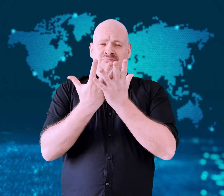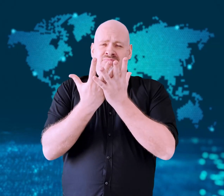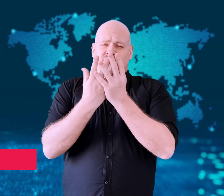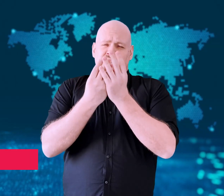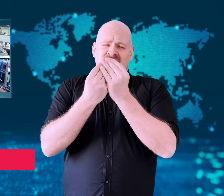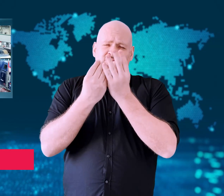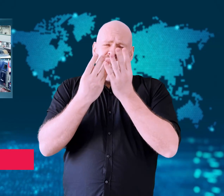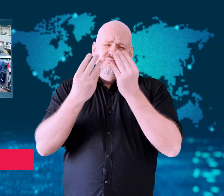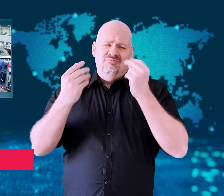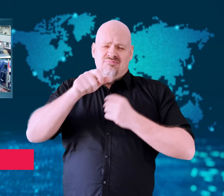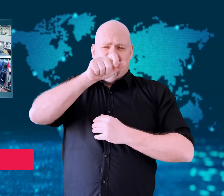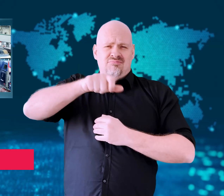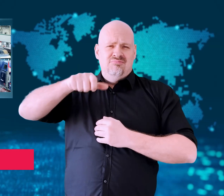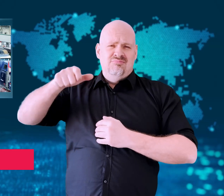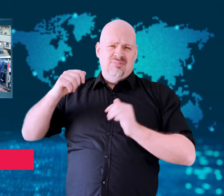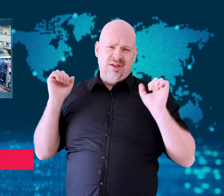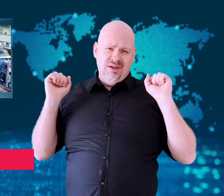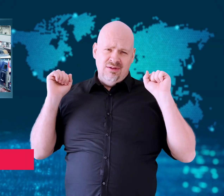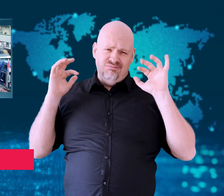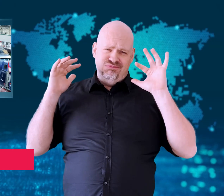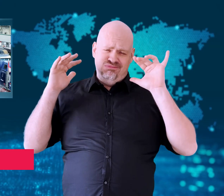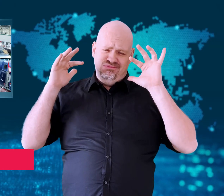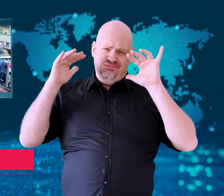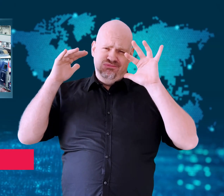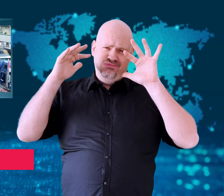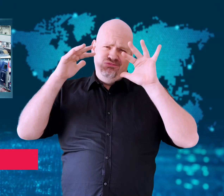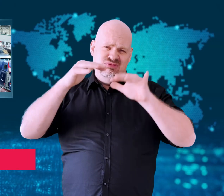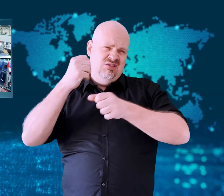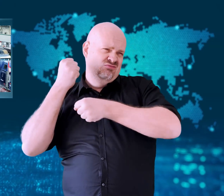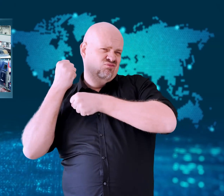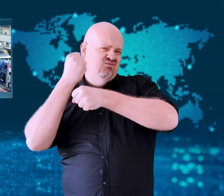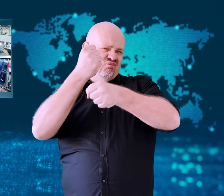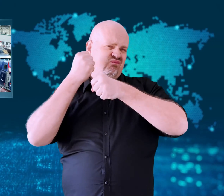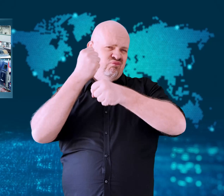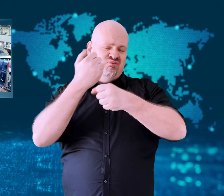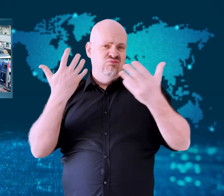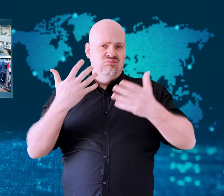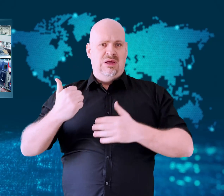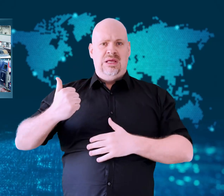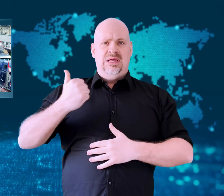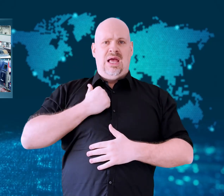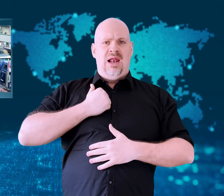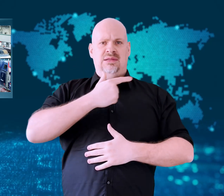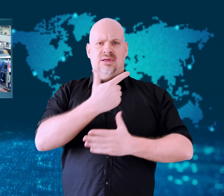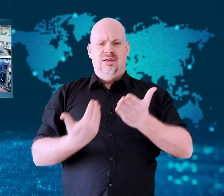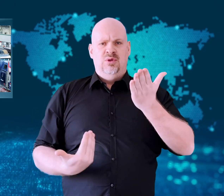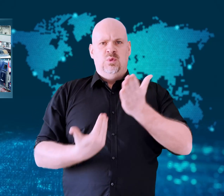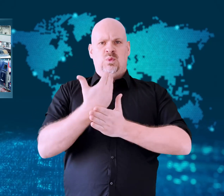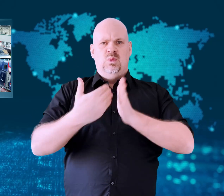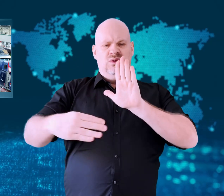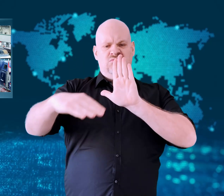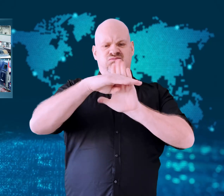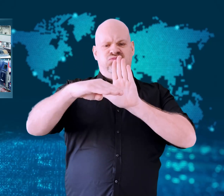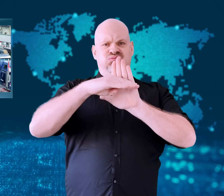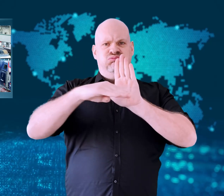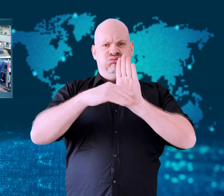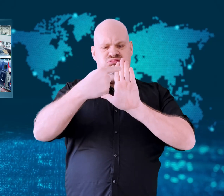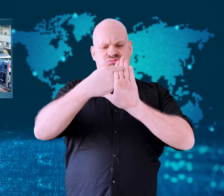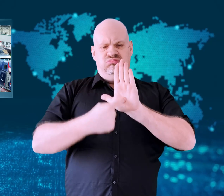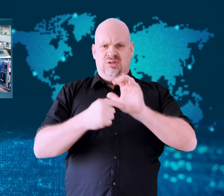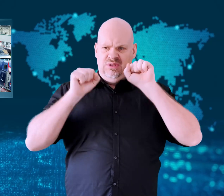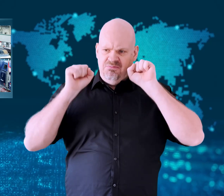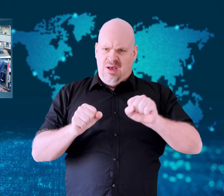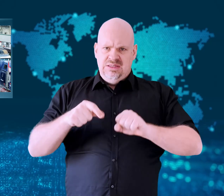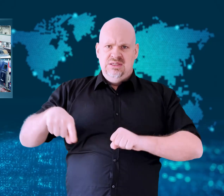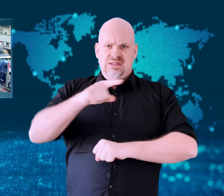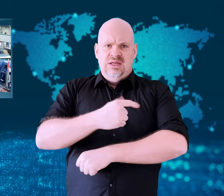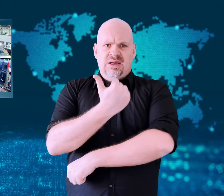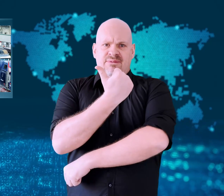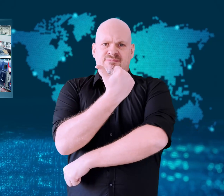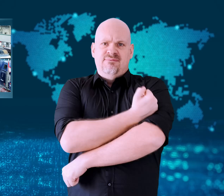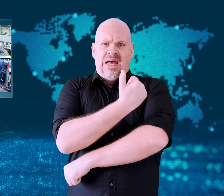[Gavin]: Thousands of truckers are rallying against Canada’s new